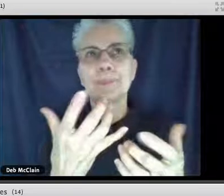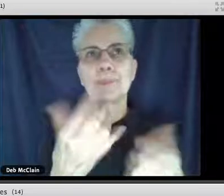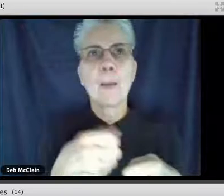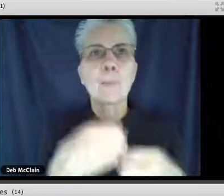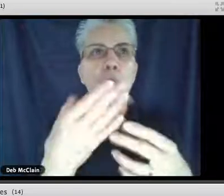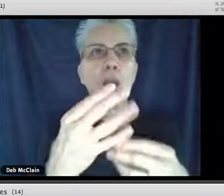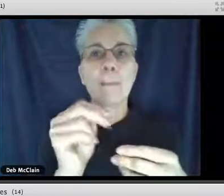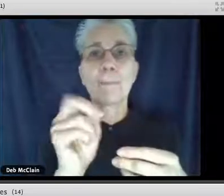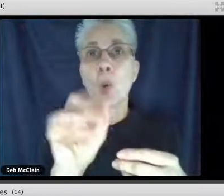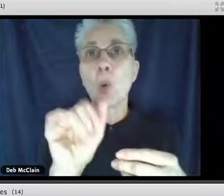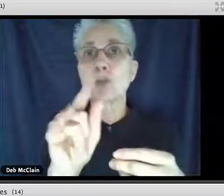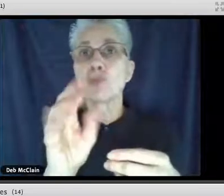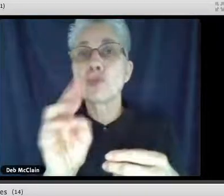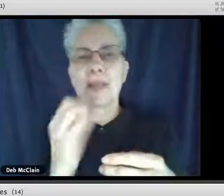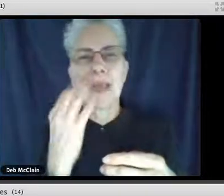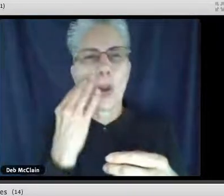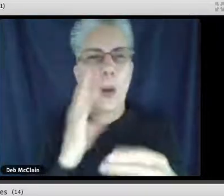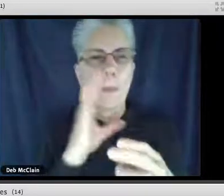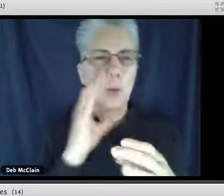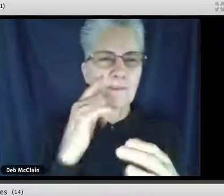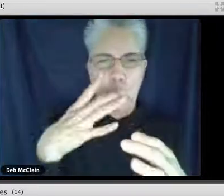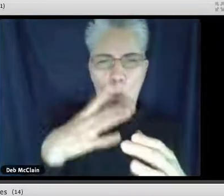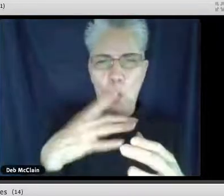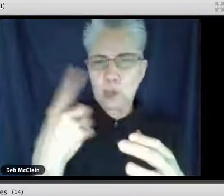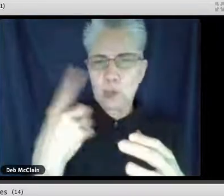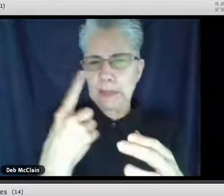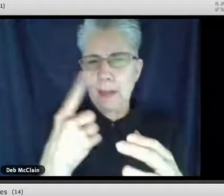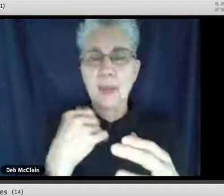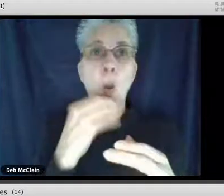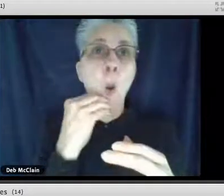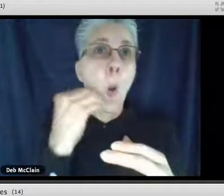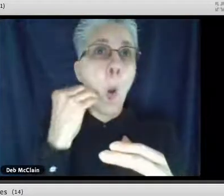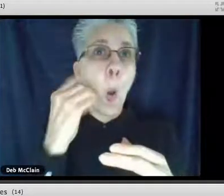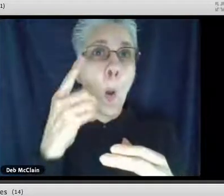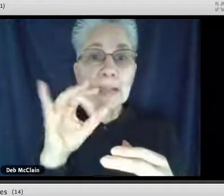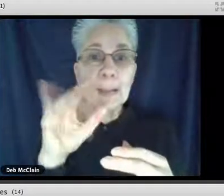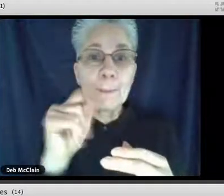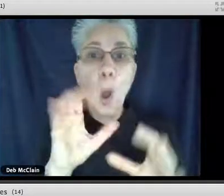they know I'm looking for clothes, or I'm looking for something. If I go to Home Depot, I'm looking for home repair.